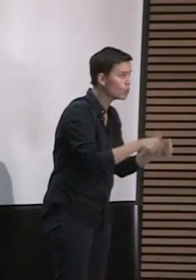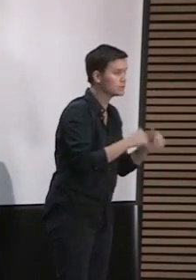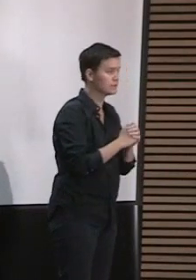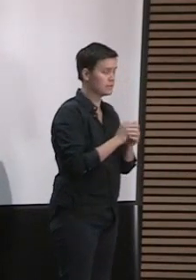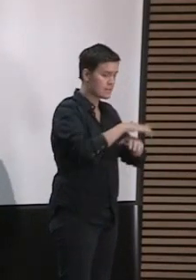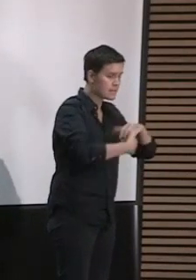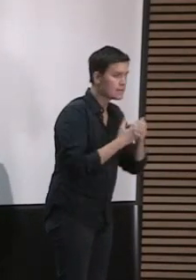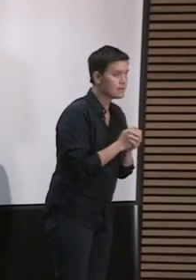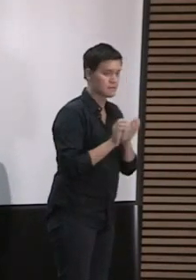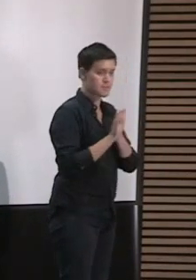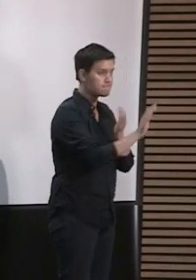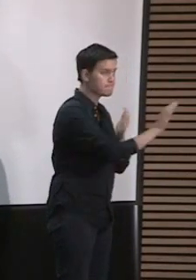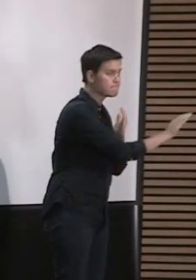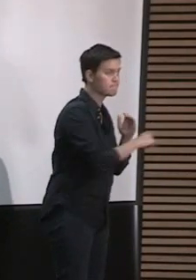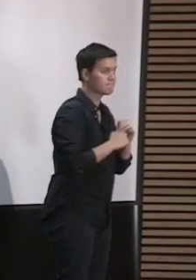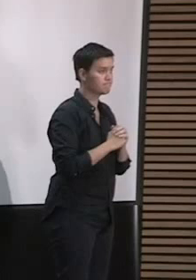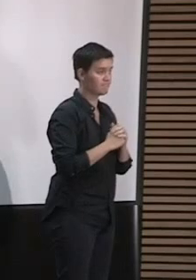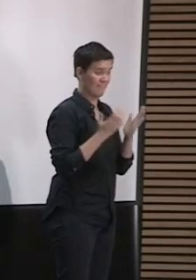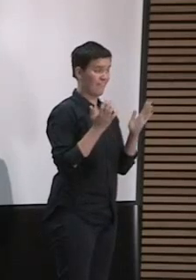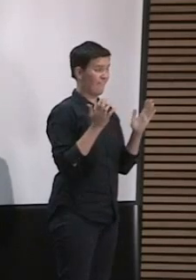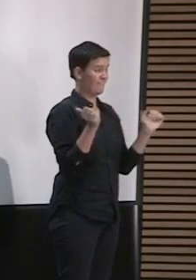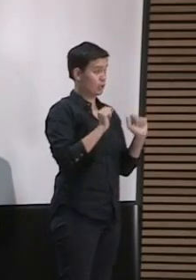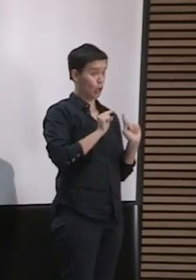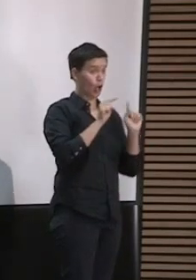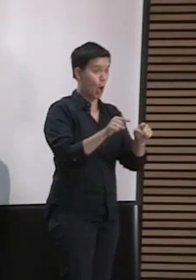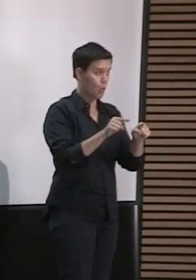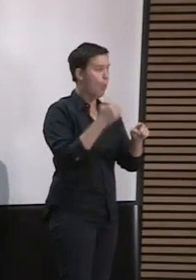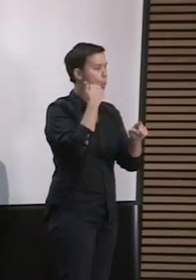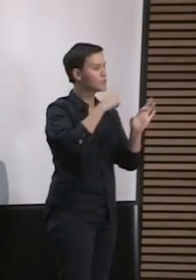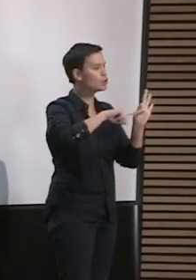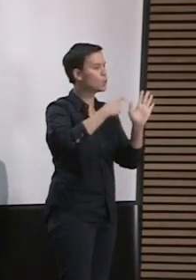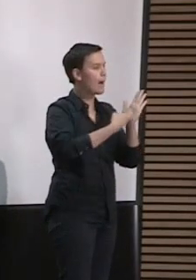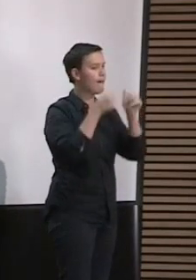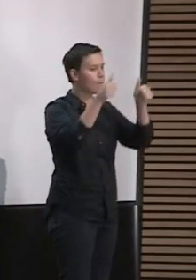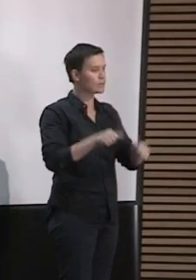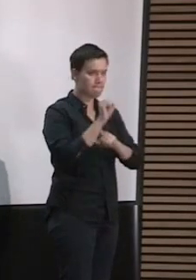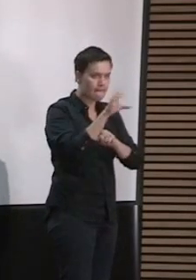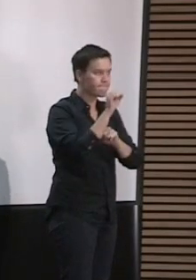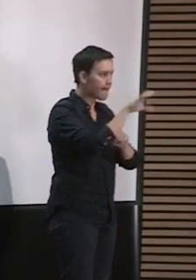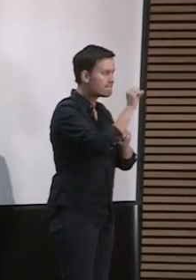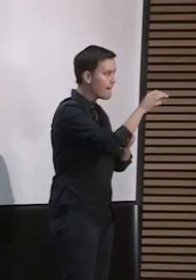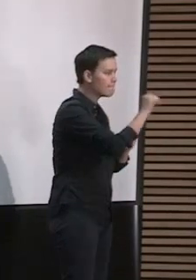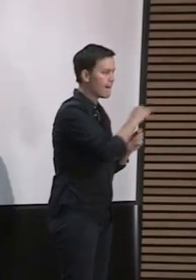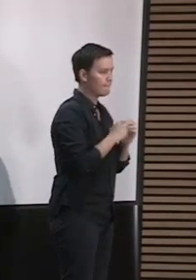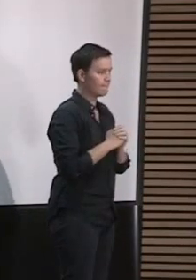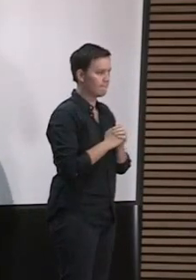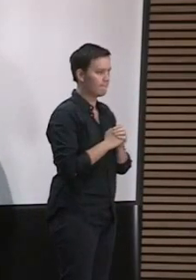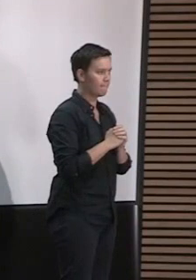check their actions into donning facemasks and coverings, as this is putting up you are poses, and people